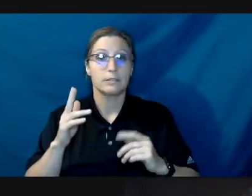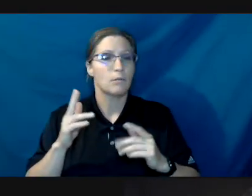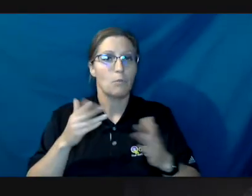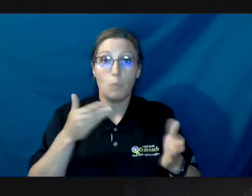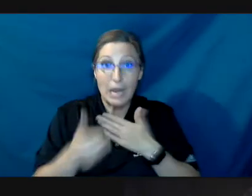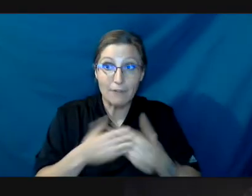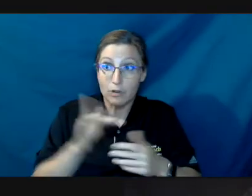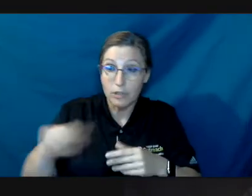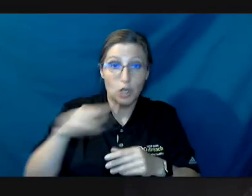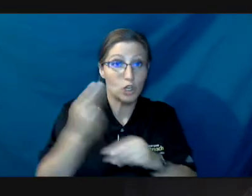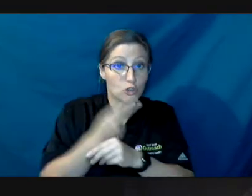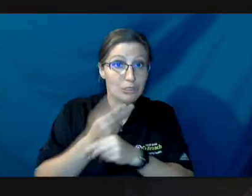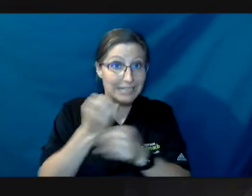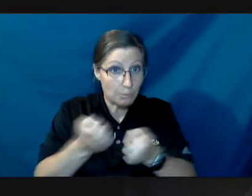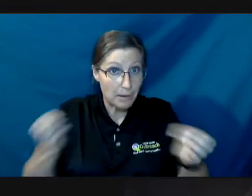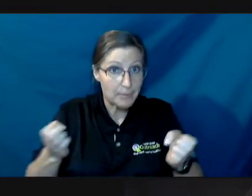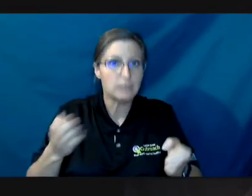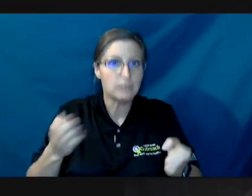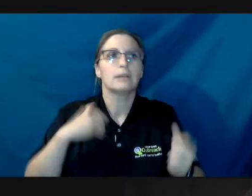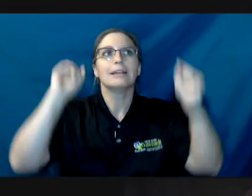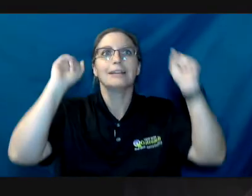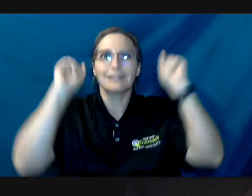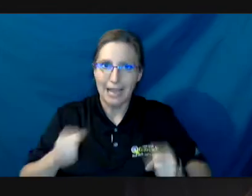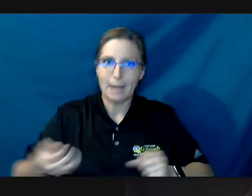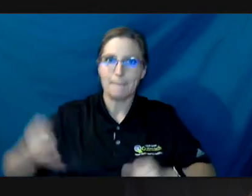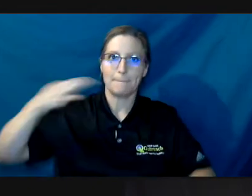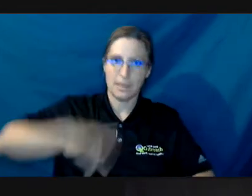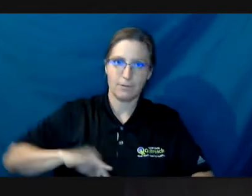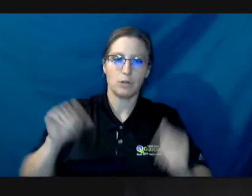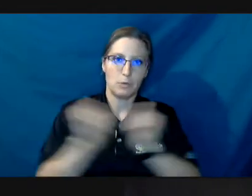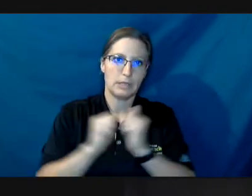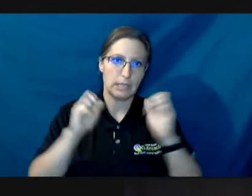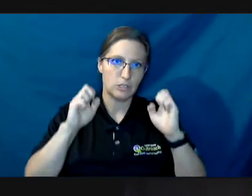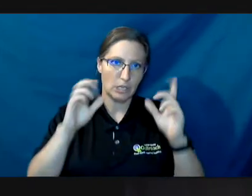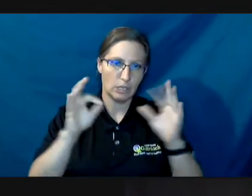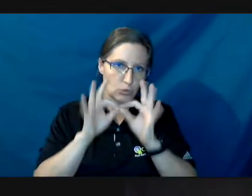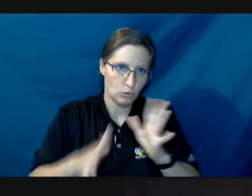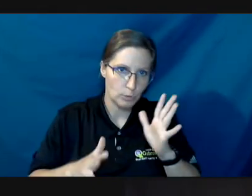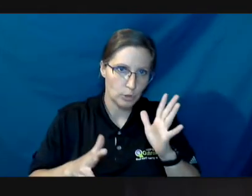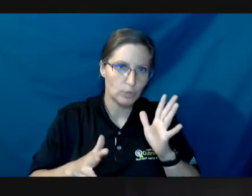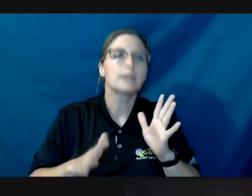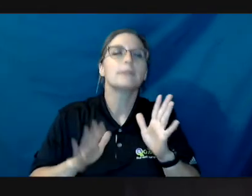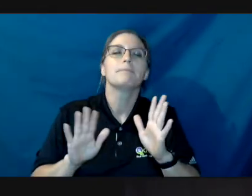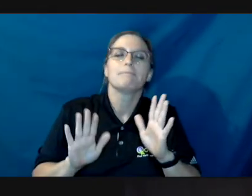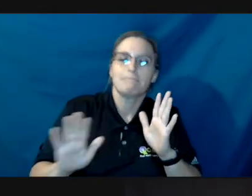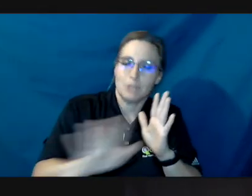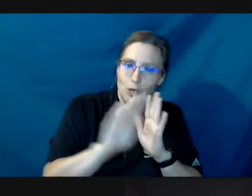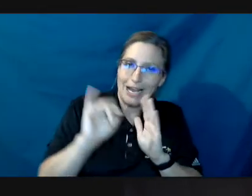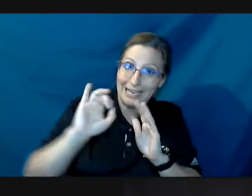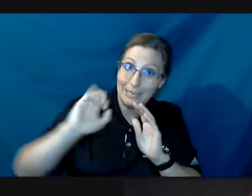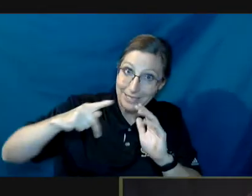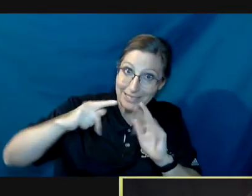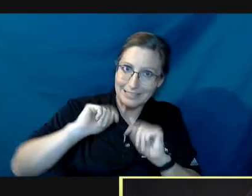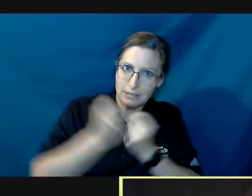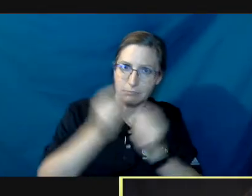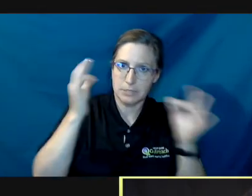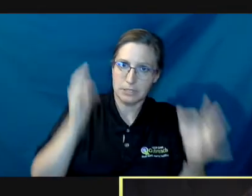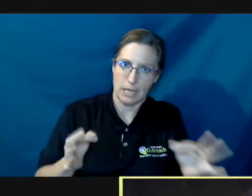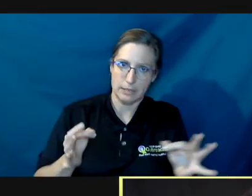They absolutely can and do benefit from an educational interpreter as well, as decided by the IEP team.